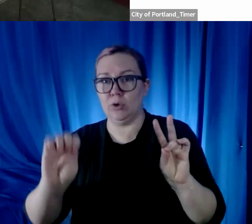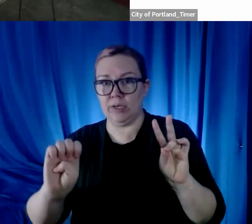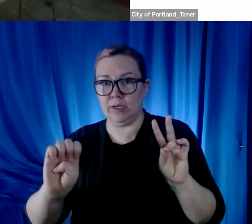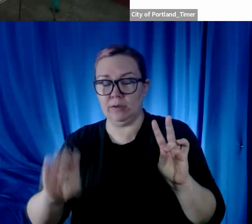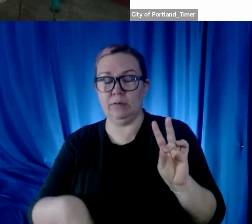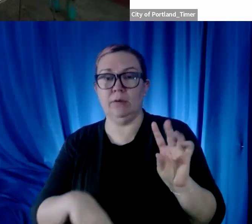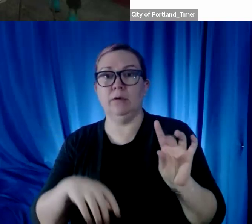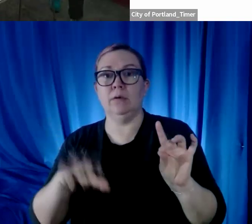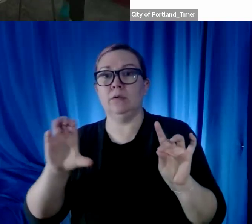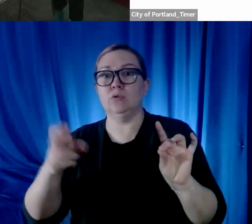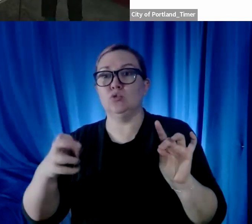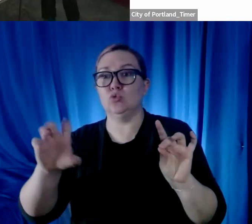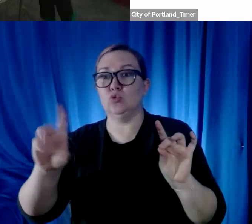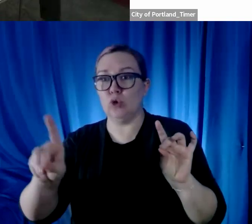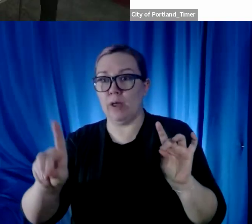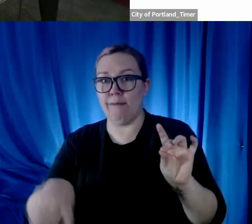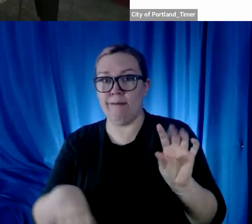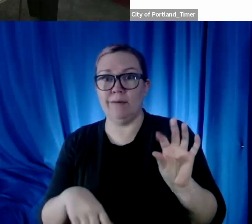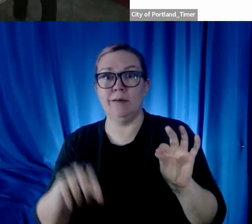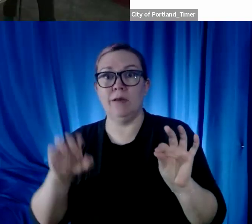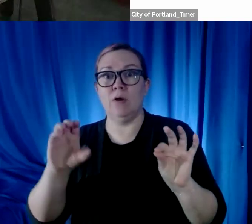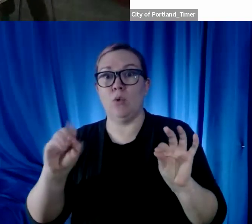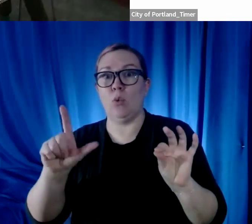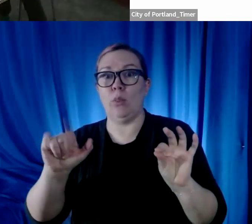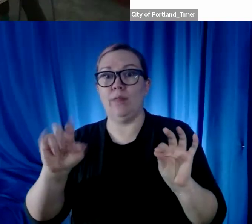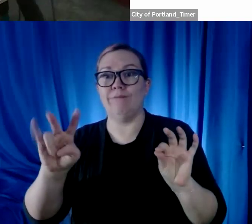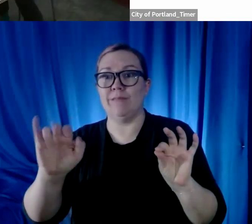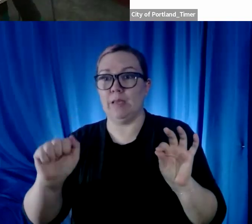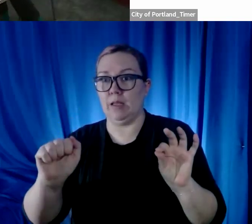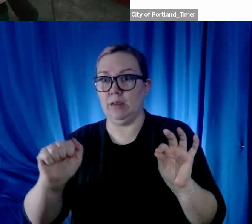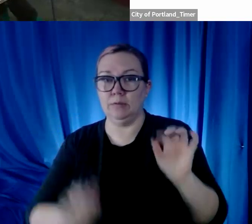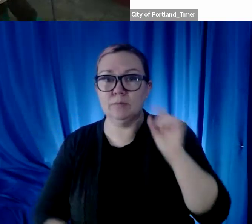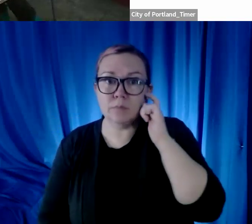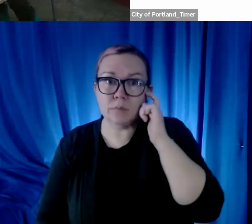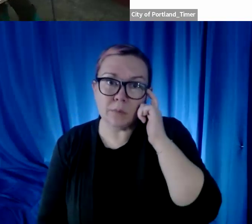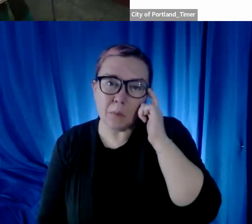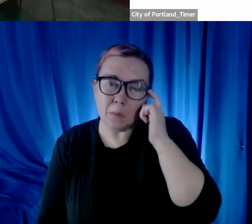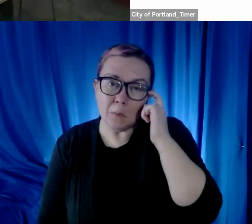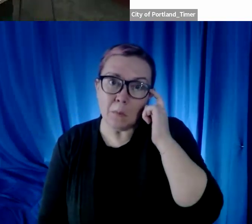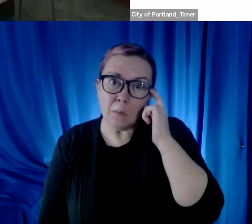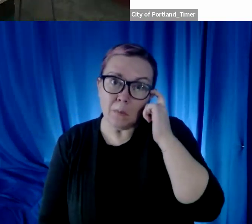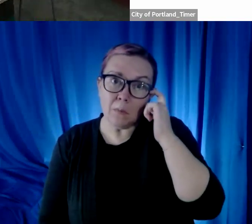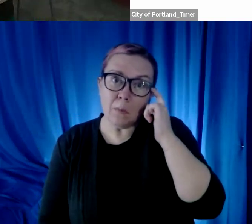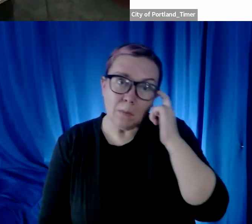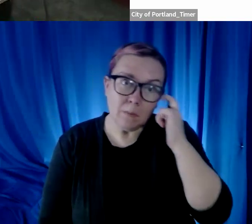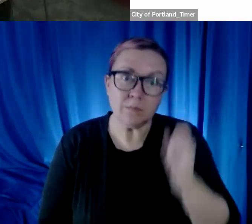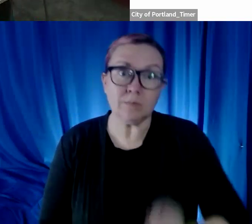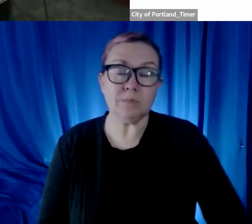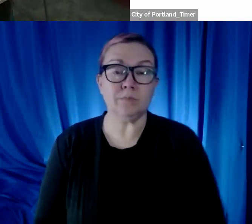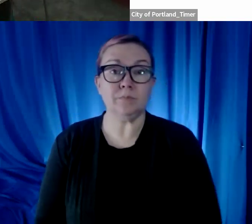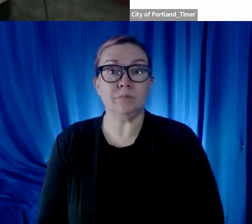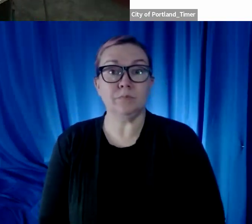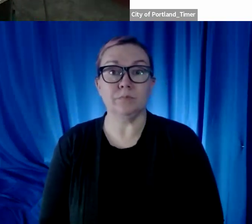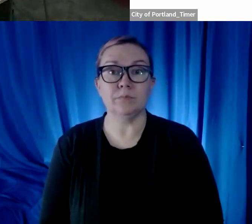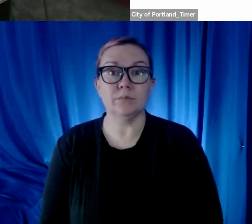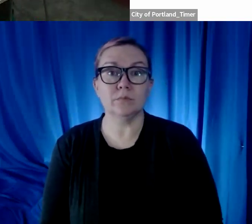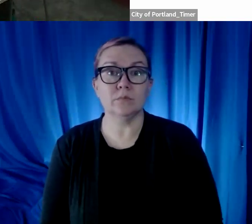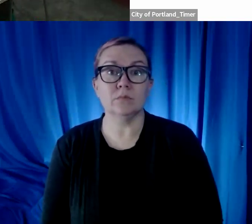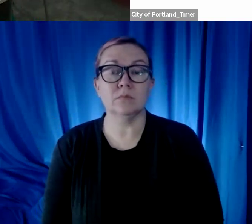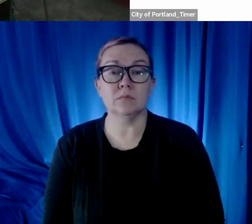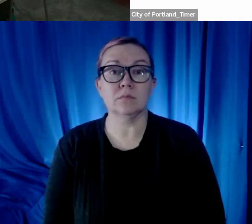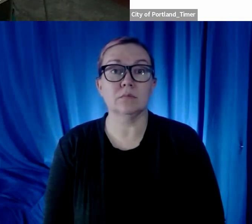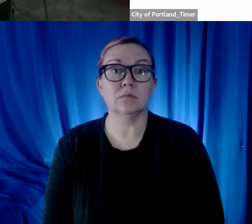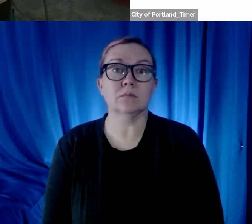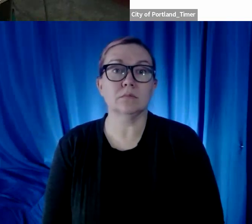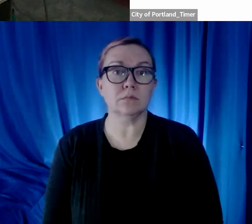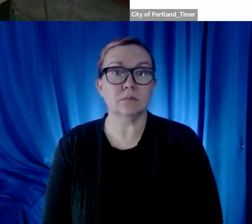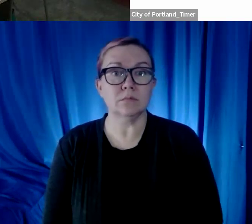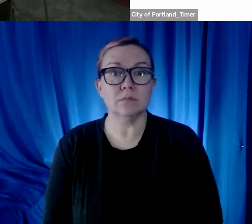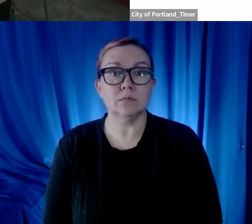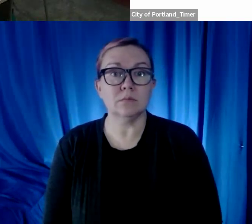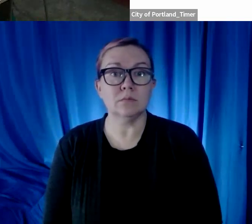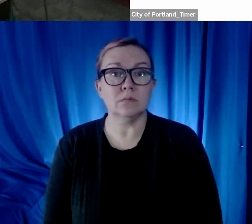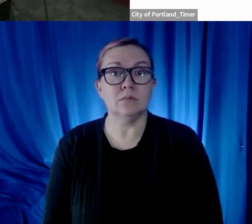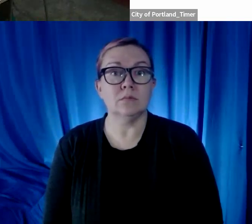Chad Finan and Olivia Hesenkamp.